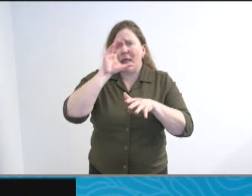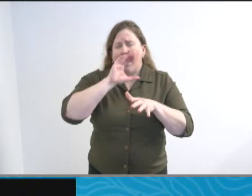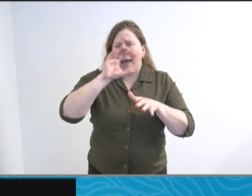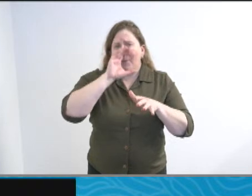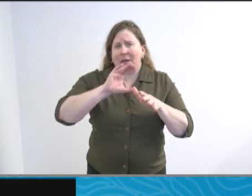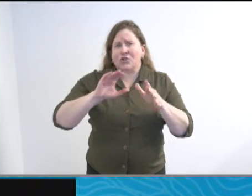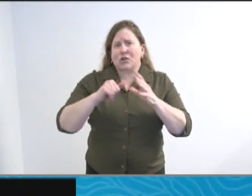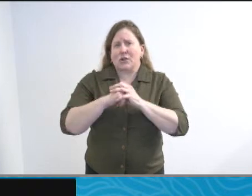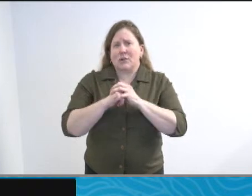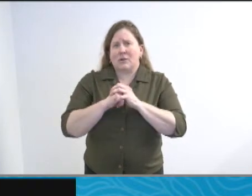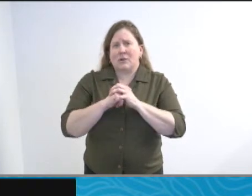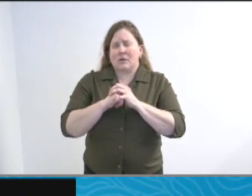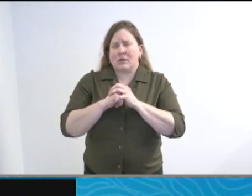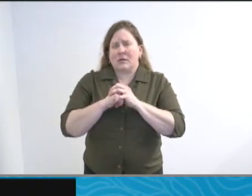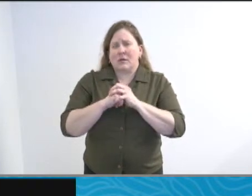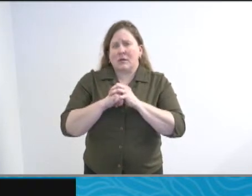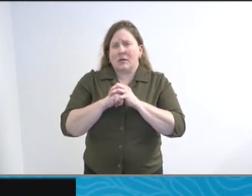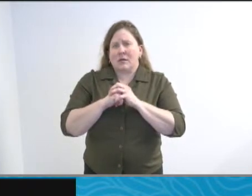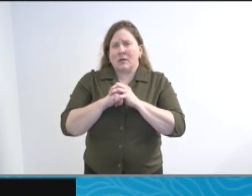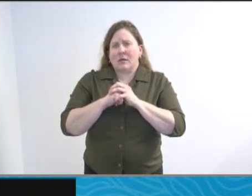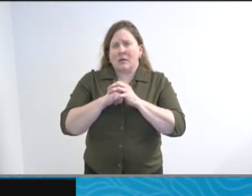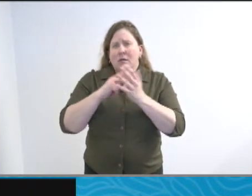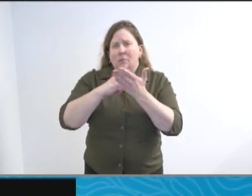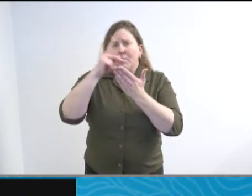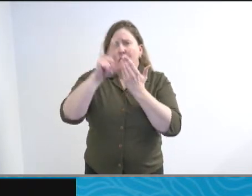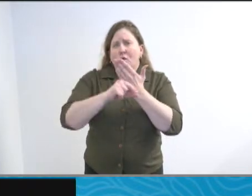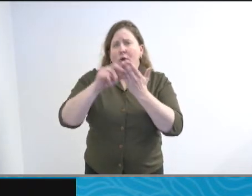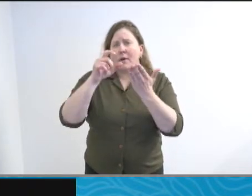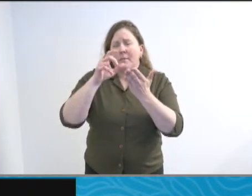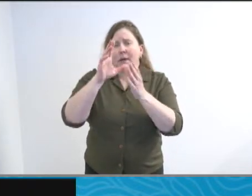is the programs and services resulted